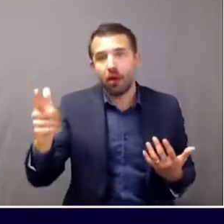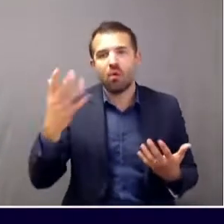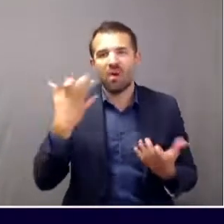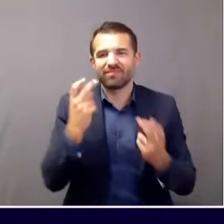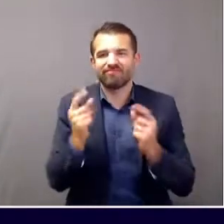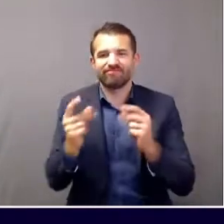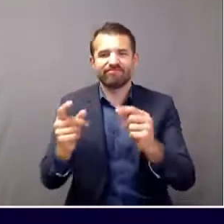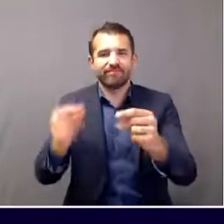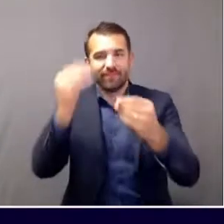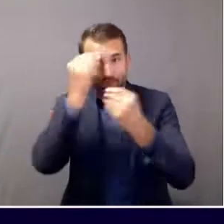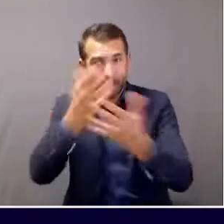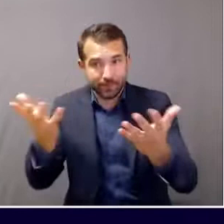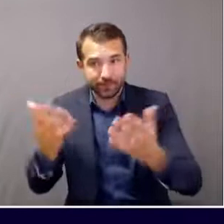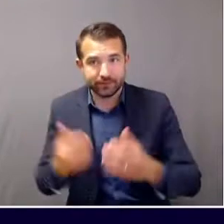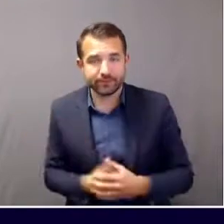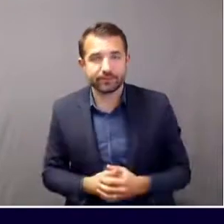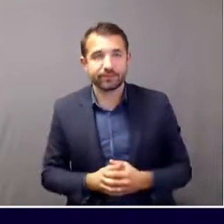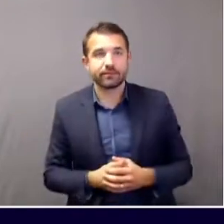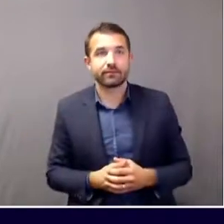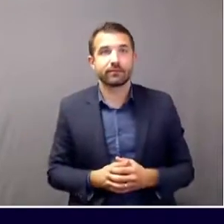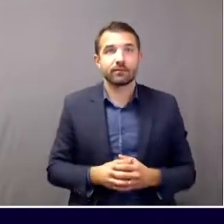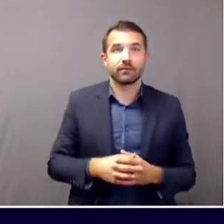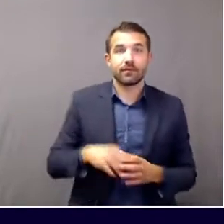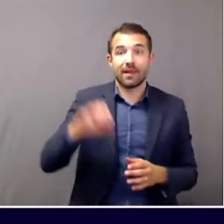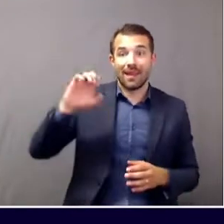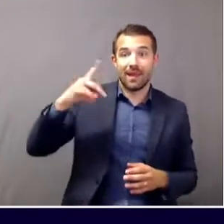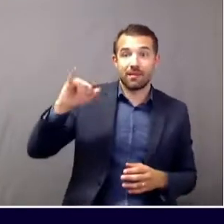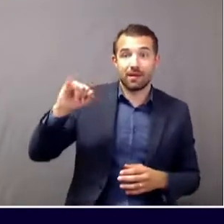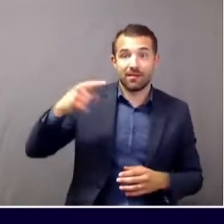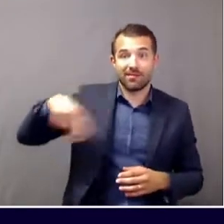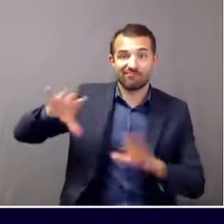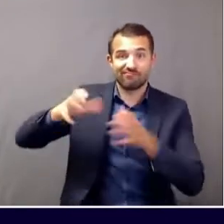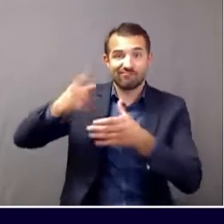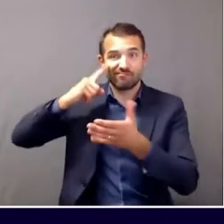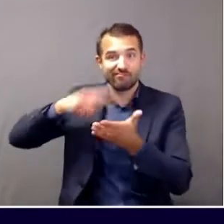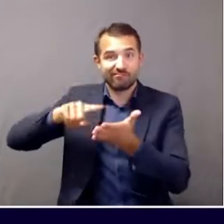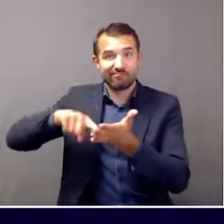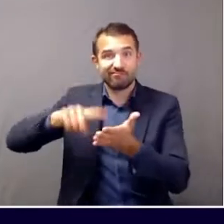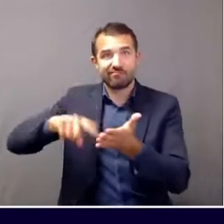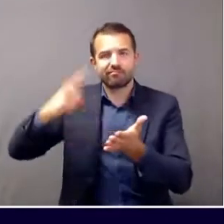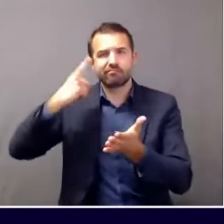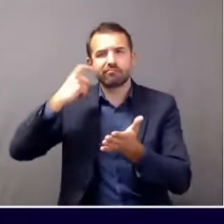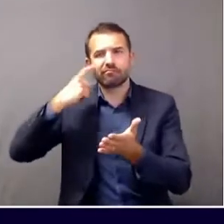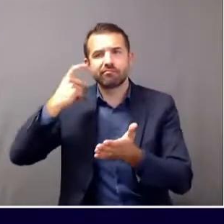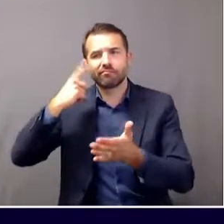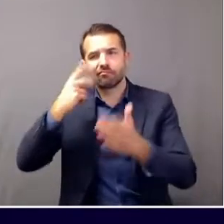epidemiologic we now cases to